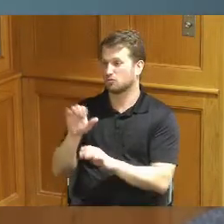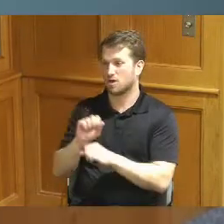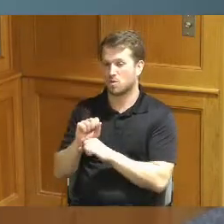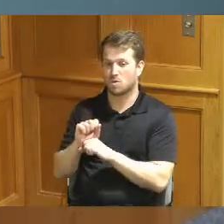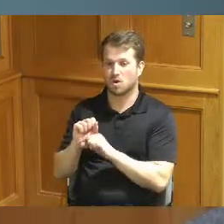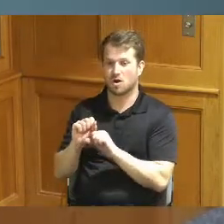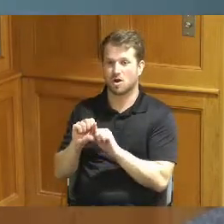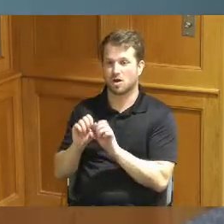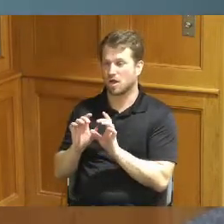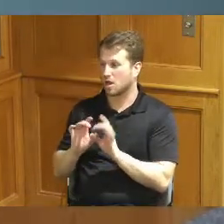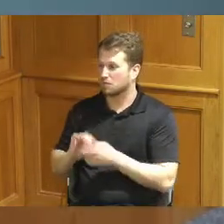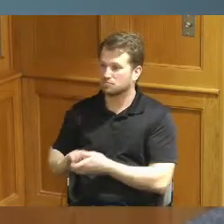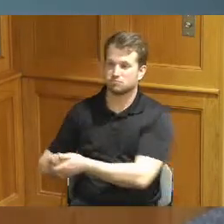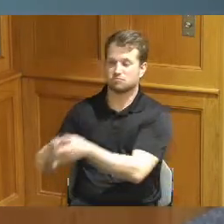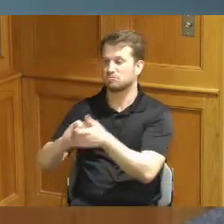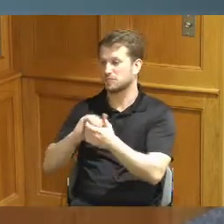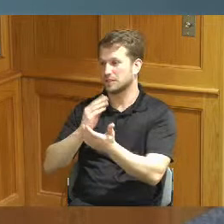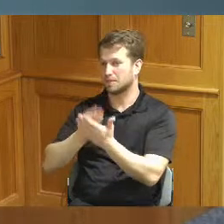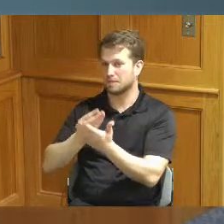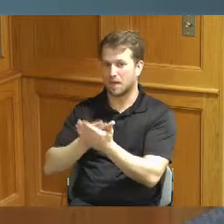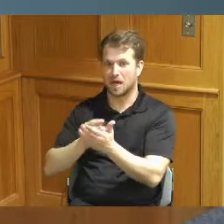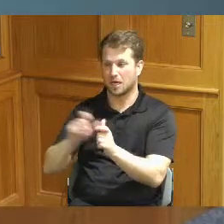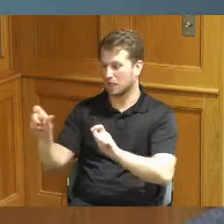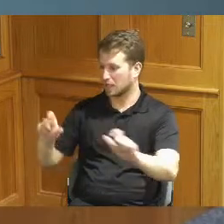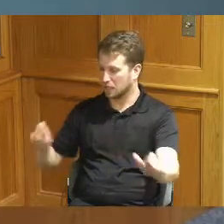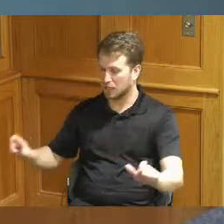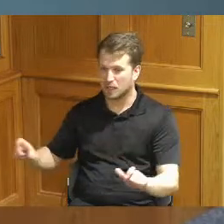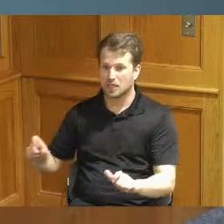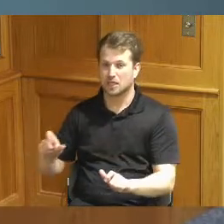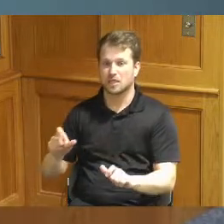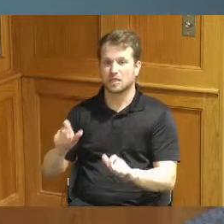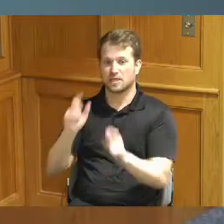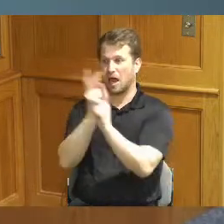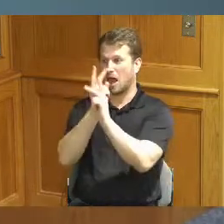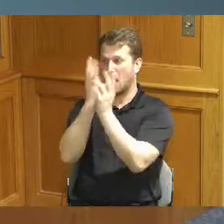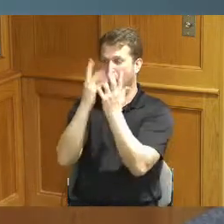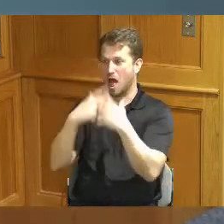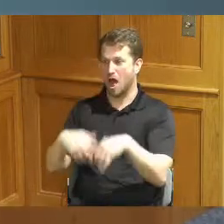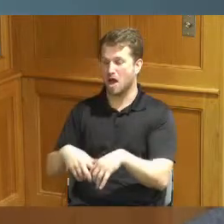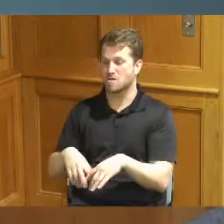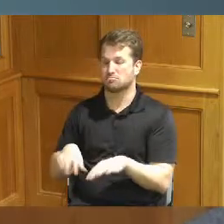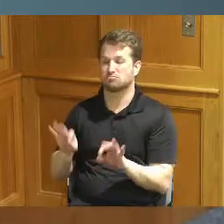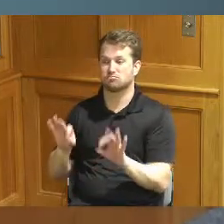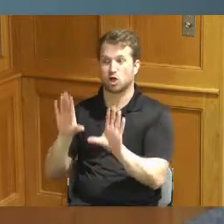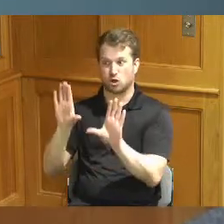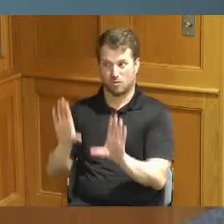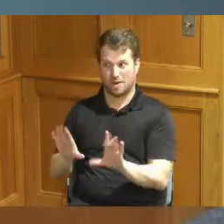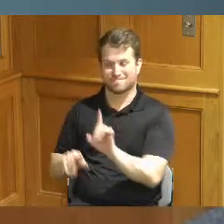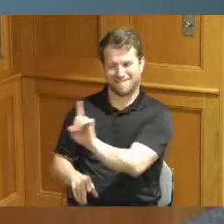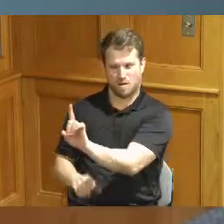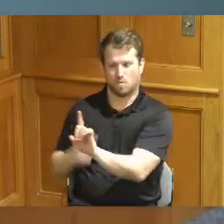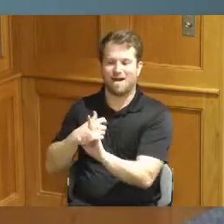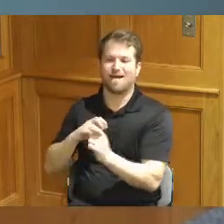dollars and putting all those pieces together is great what I have issue on is a lot of times